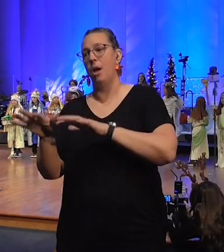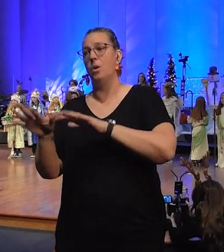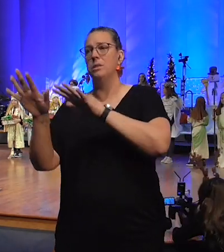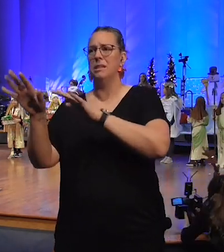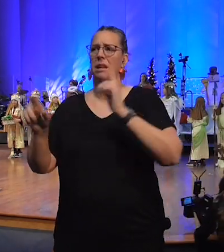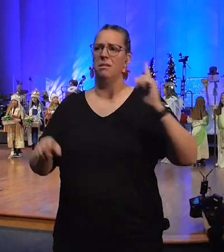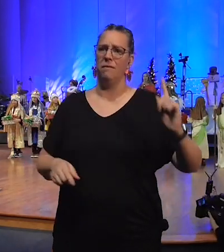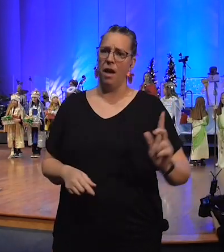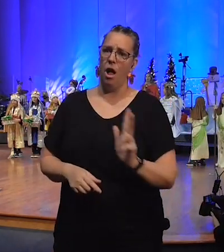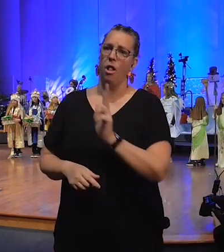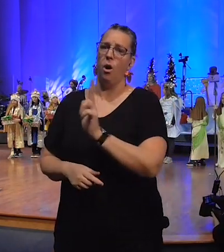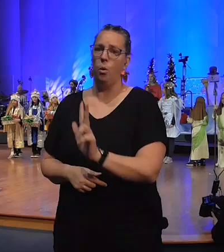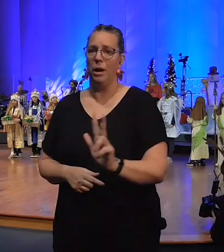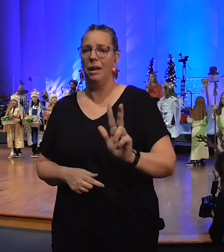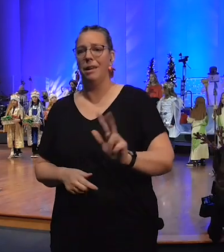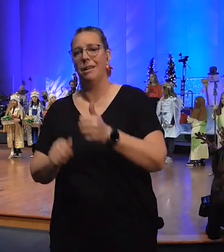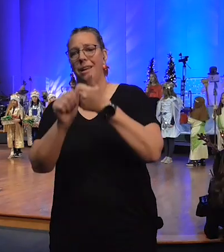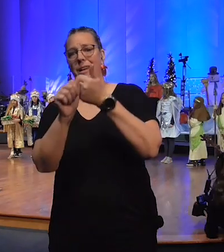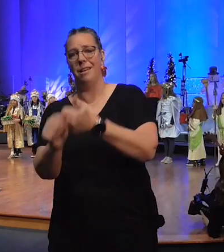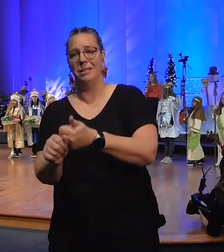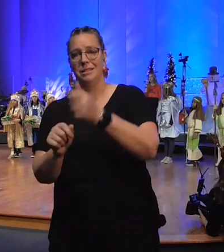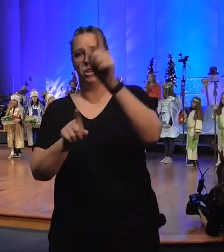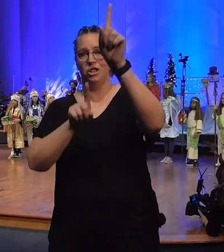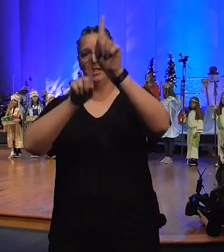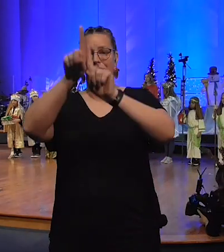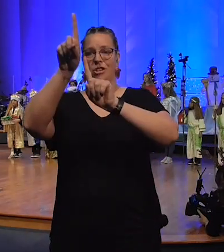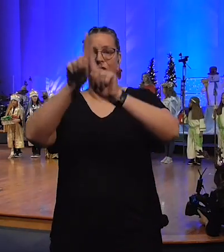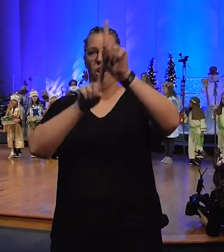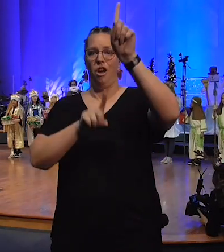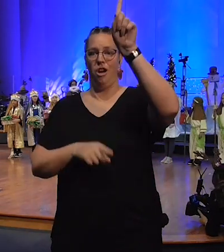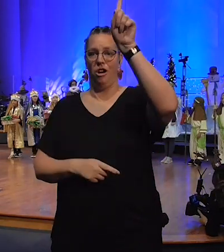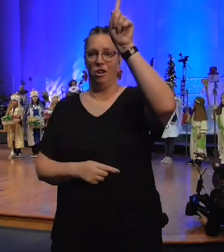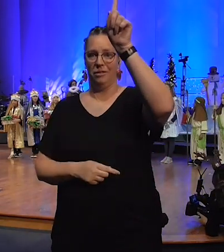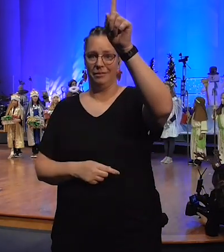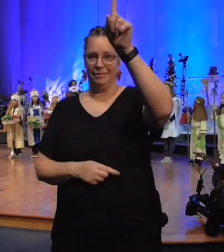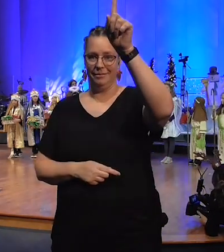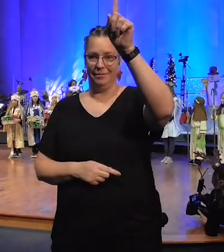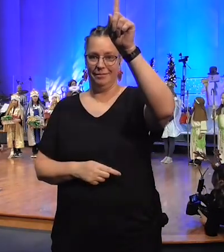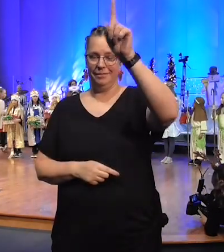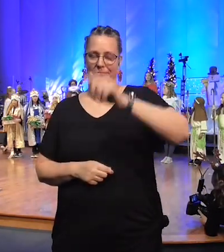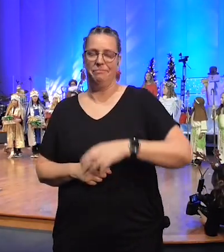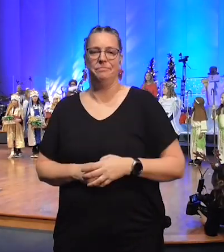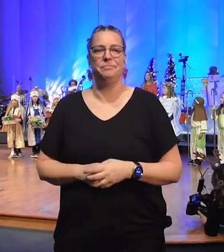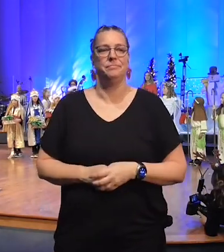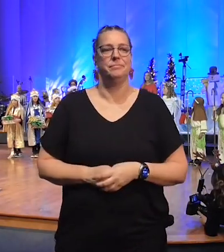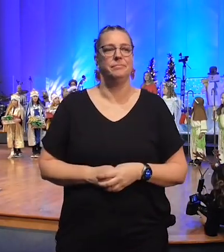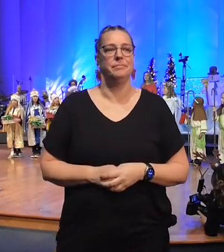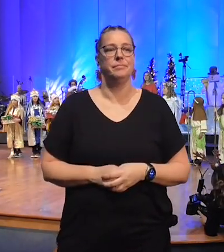field and Fountain M Fountain following ywn